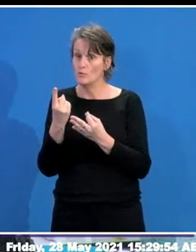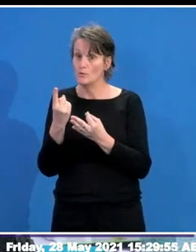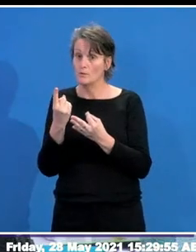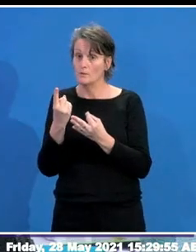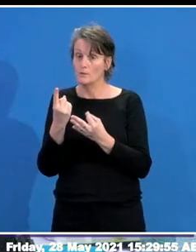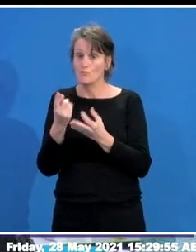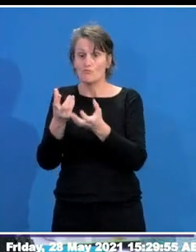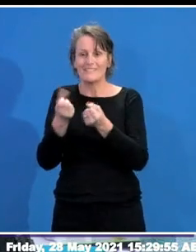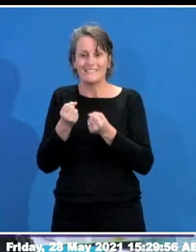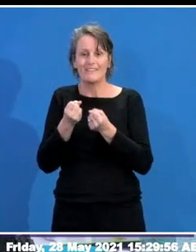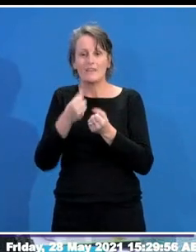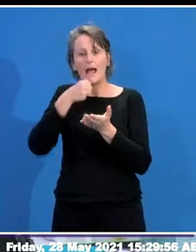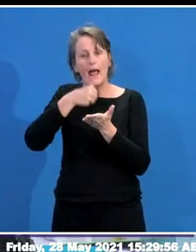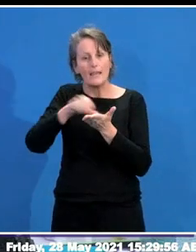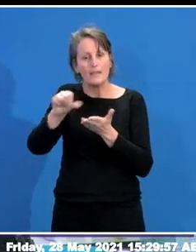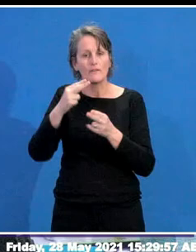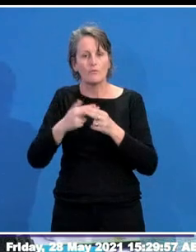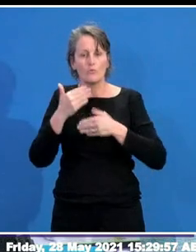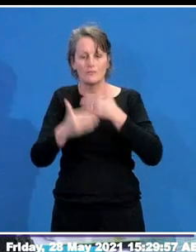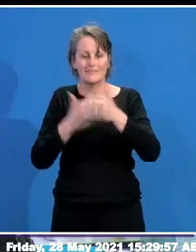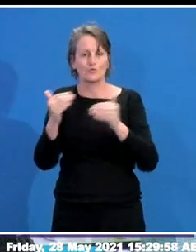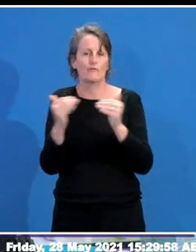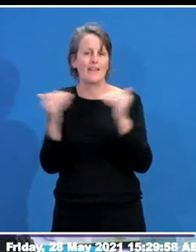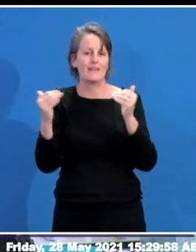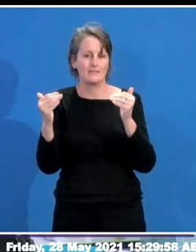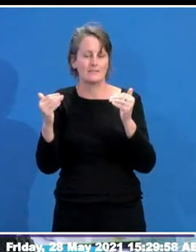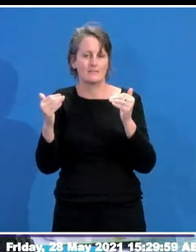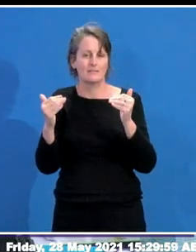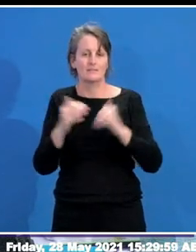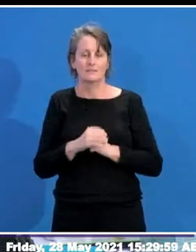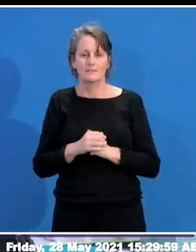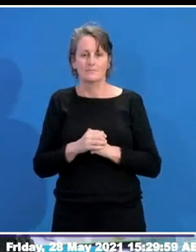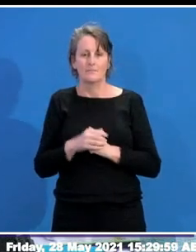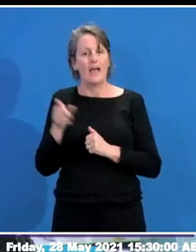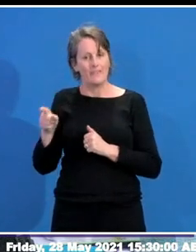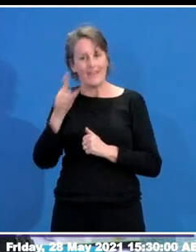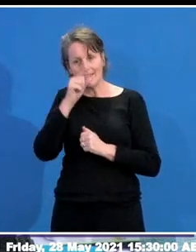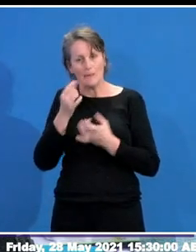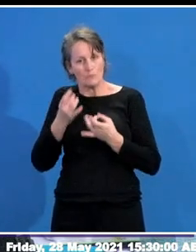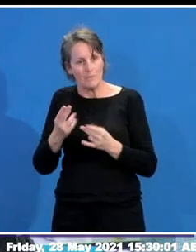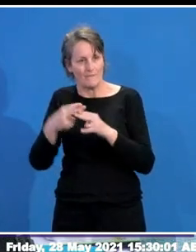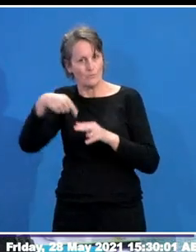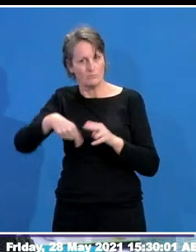fairness letter from the Office of the Solicitor Assisting the Royal Commission in preparation for this hearing.